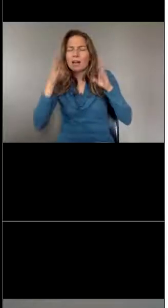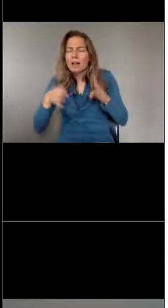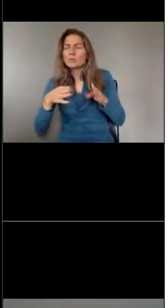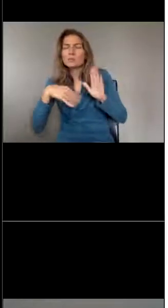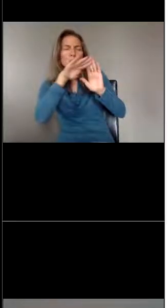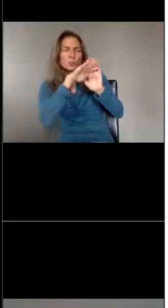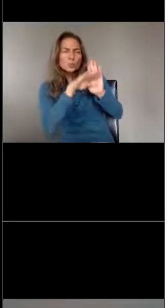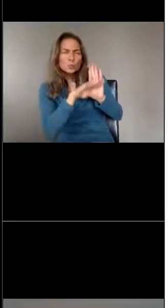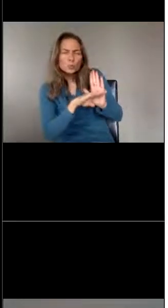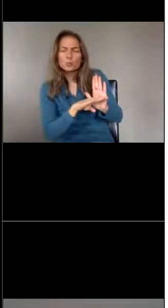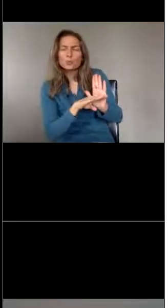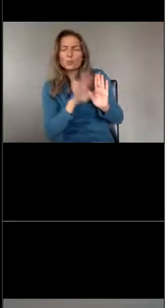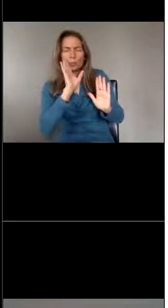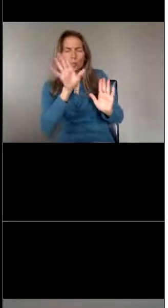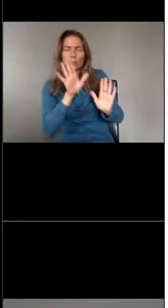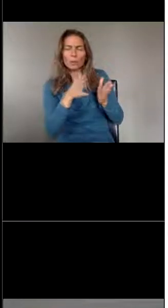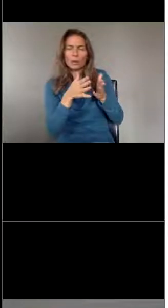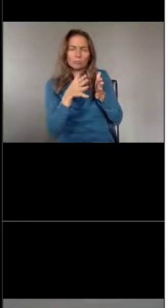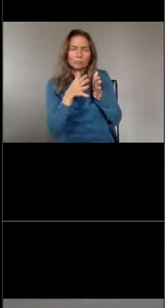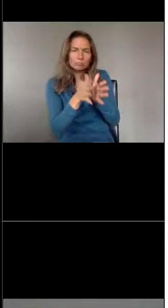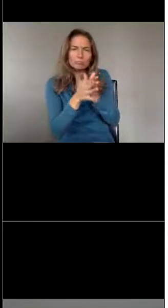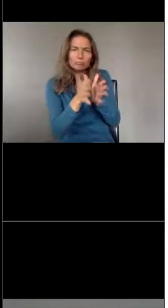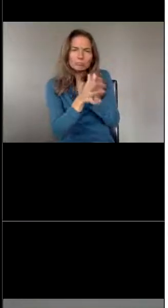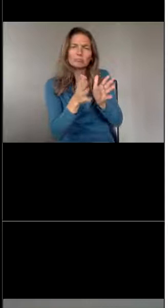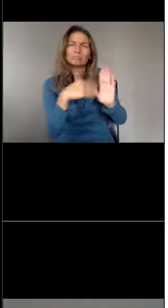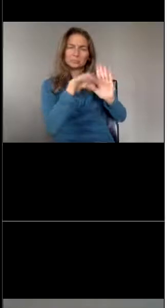which are being shown on the screen right now.